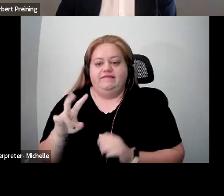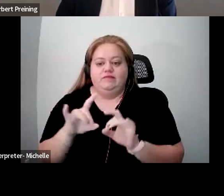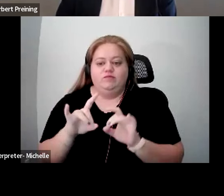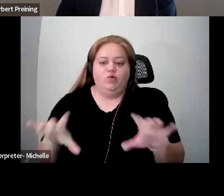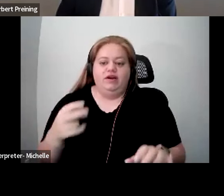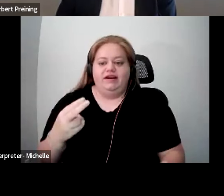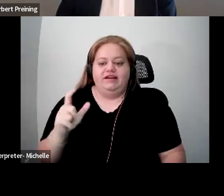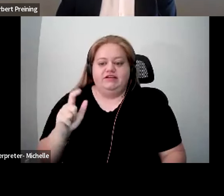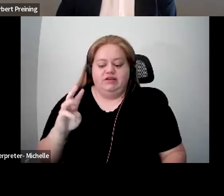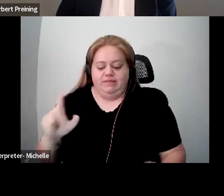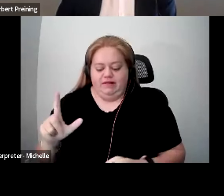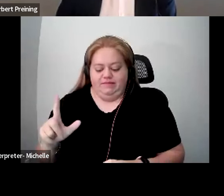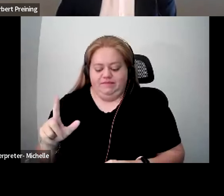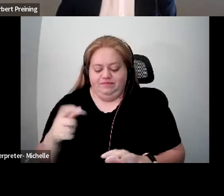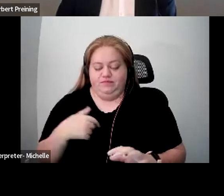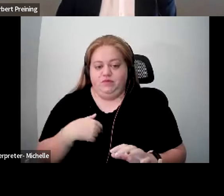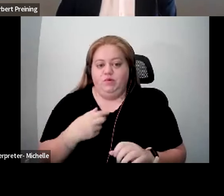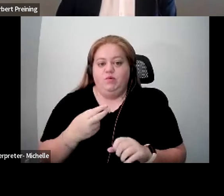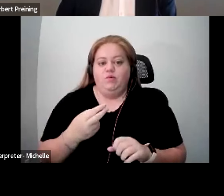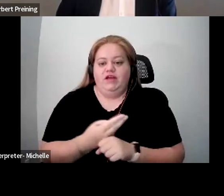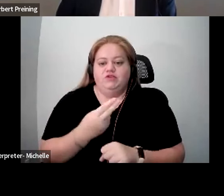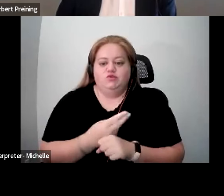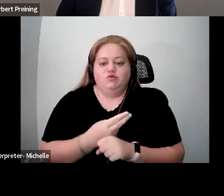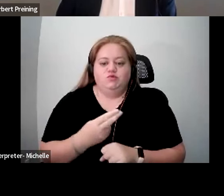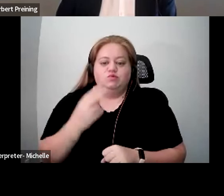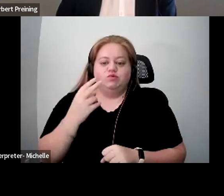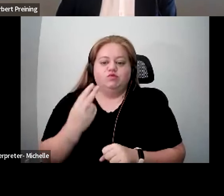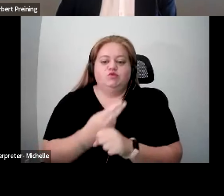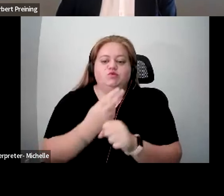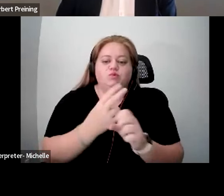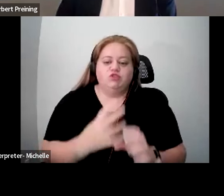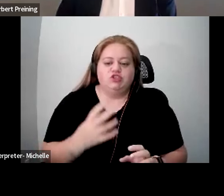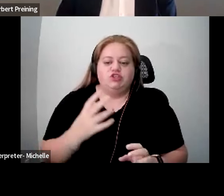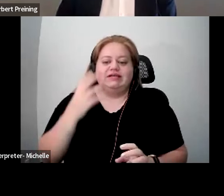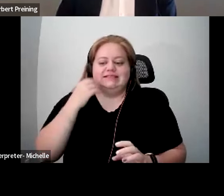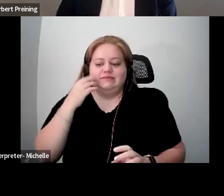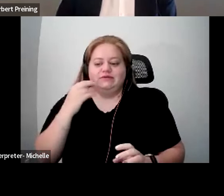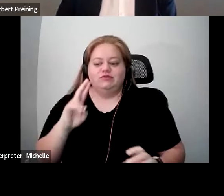So I do UX at arXiv, user experience. I interview a lot of people to try to figure out, what are people's needs?